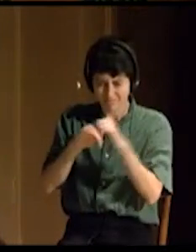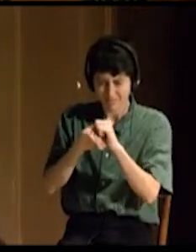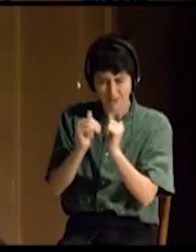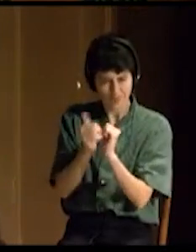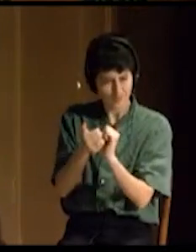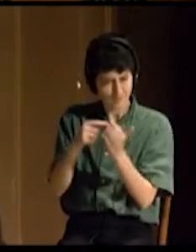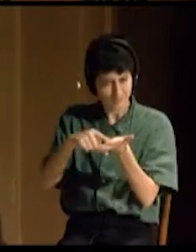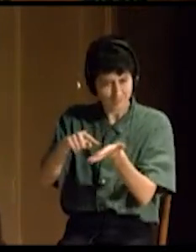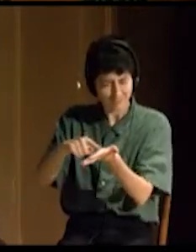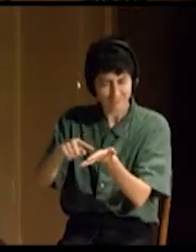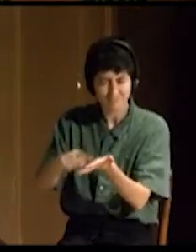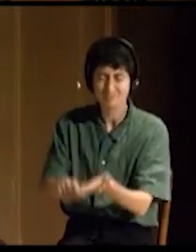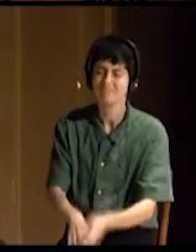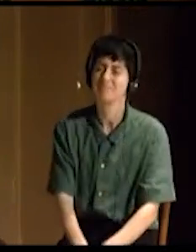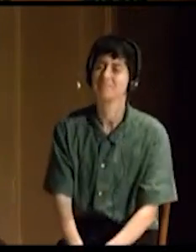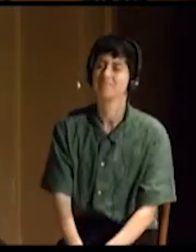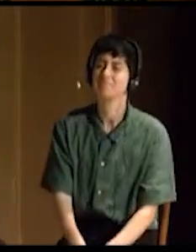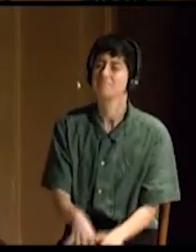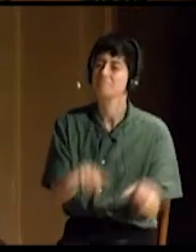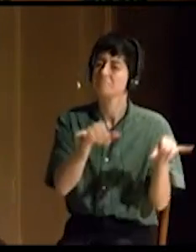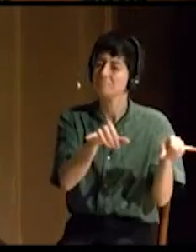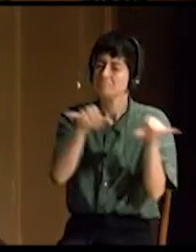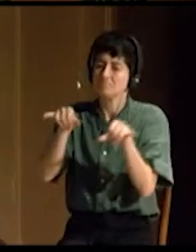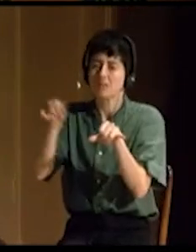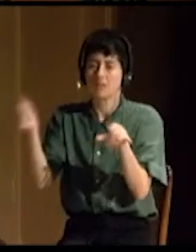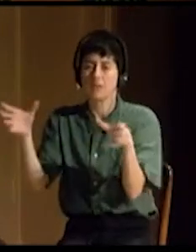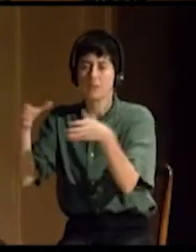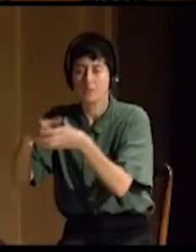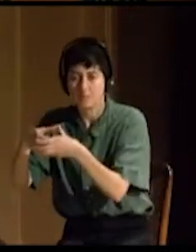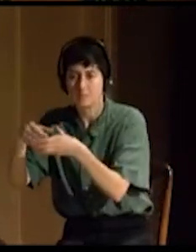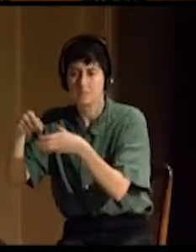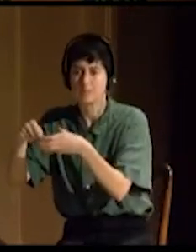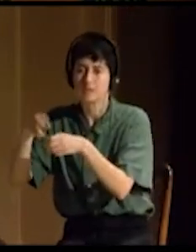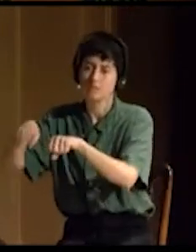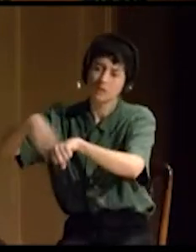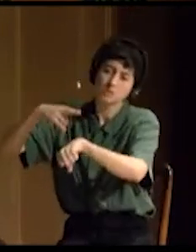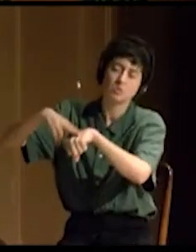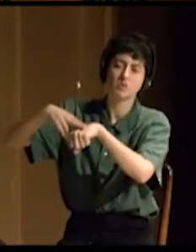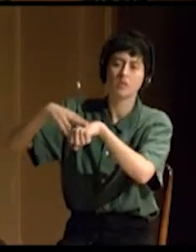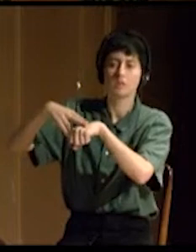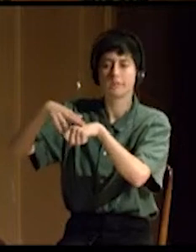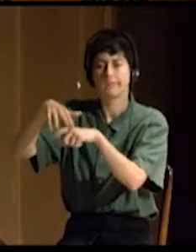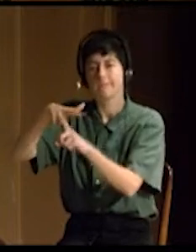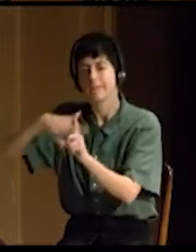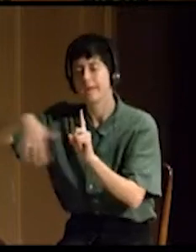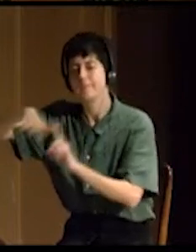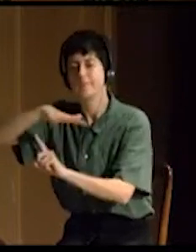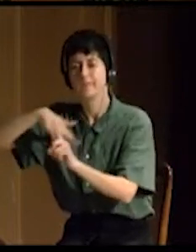a lichen is a natural environmental sample. So you can select which particular group you're interested,